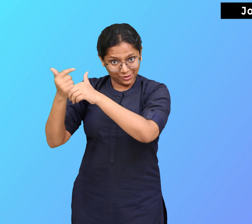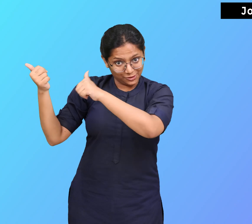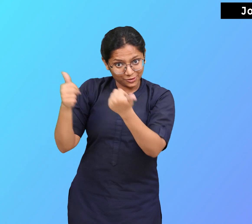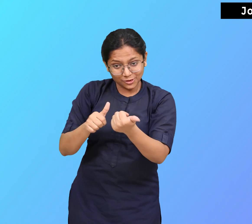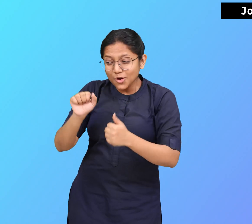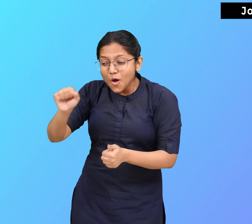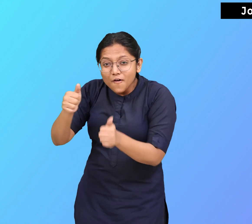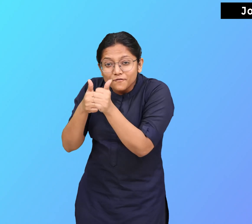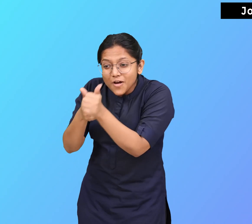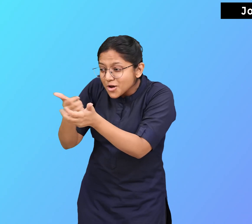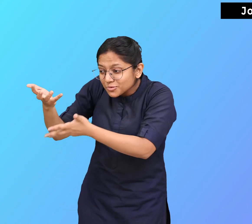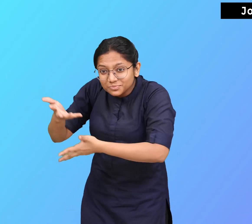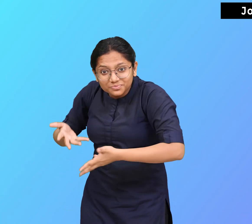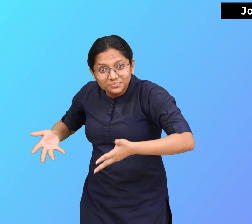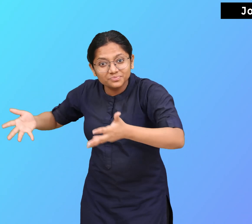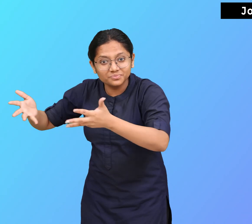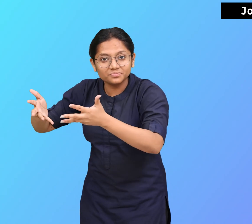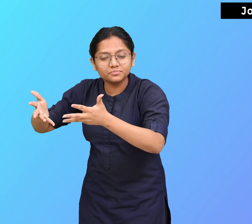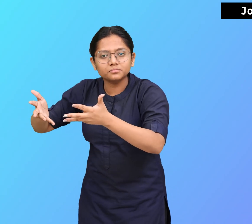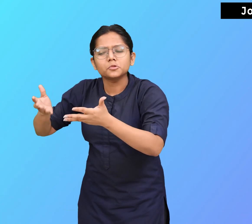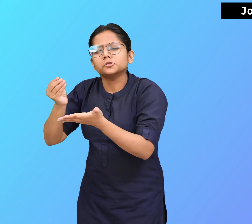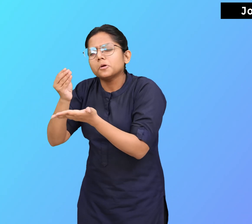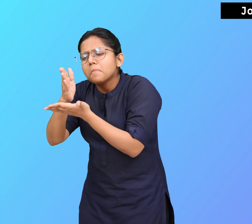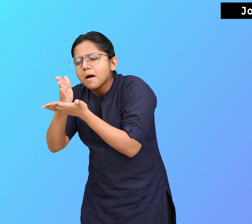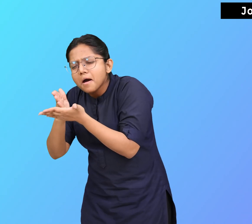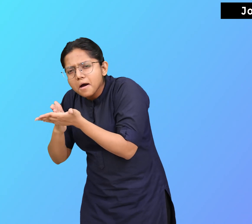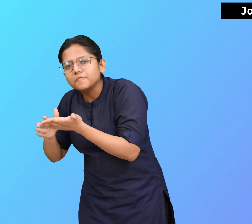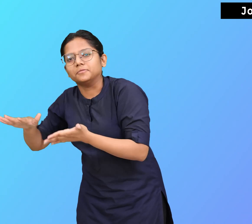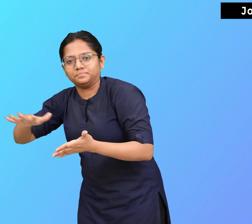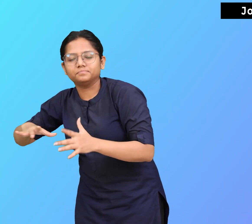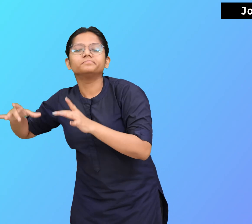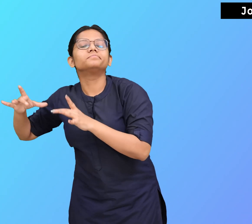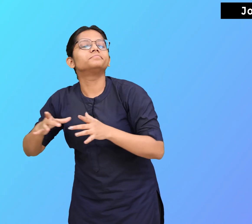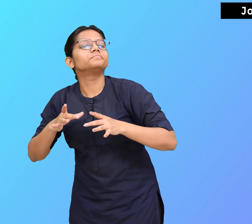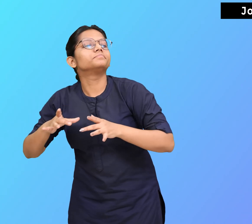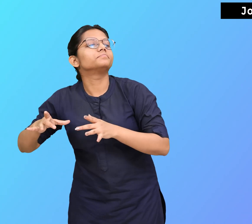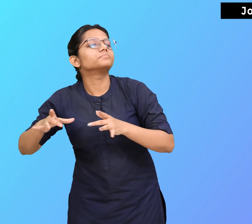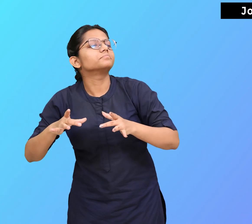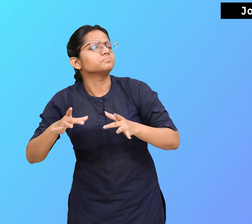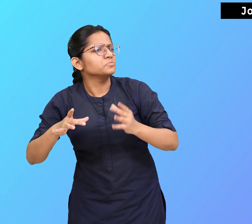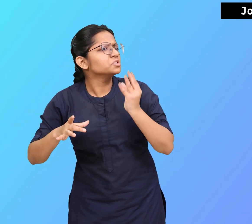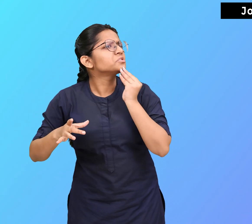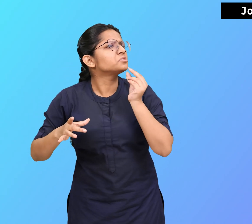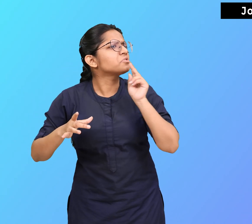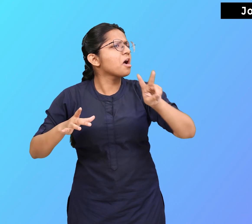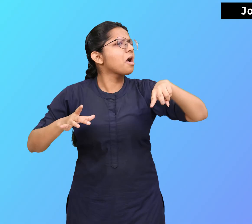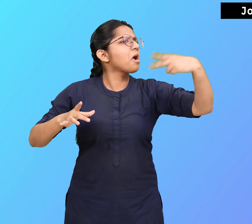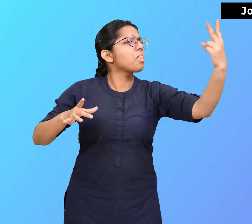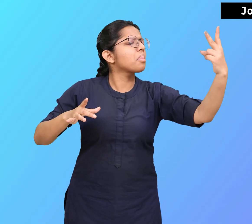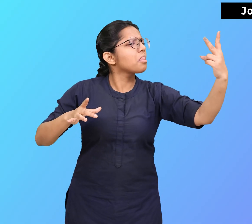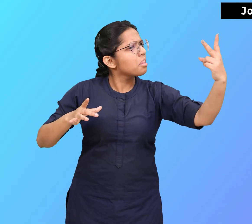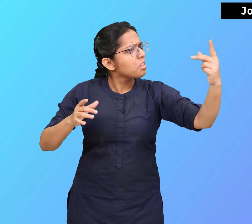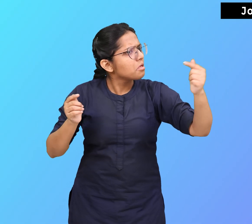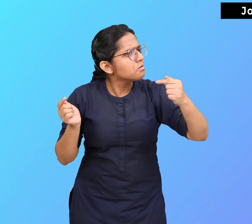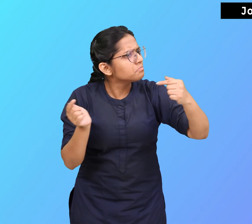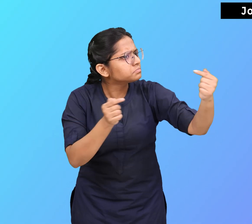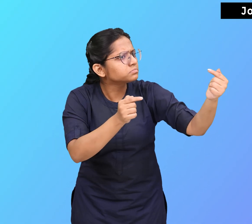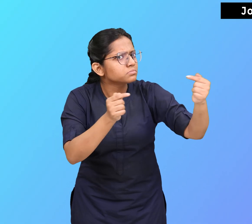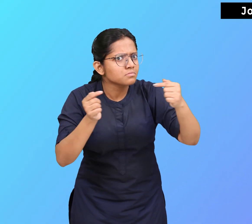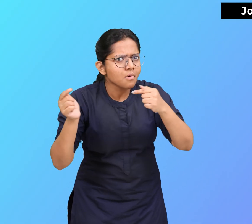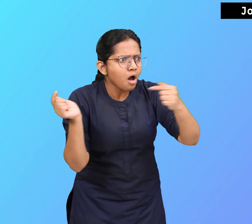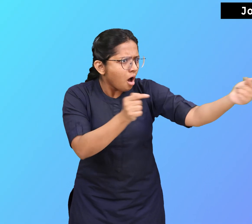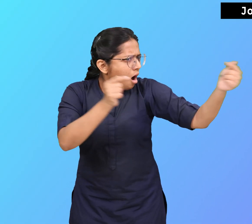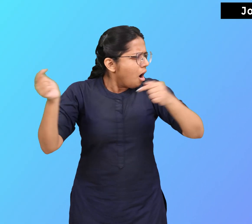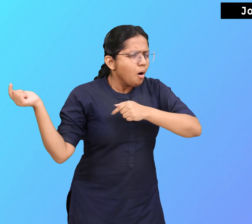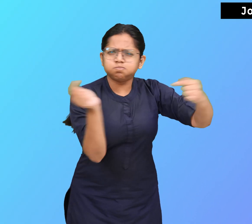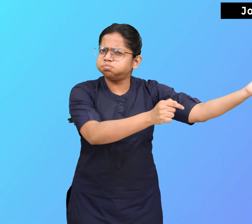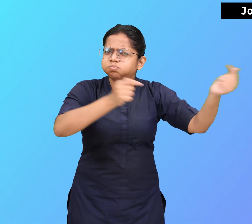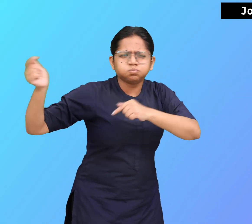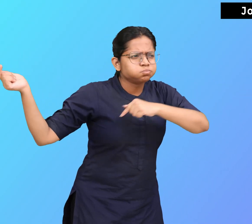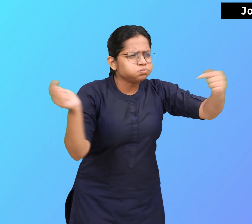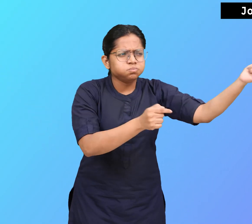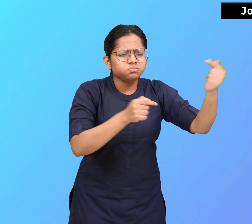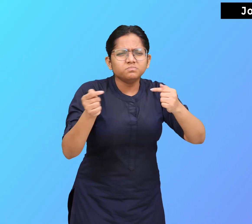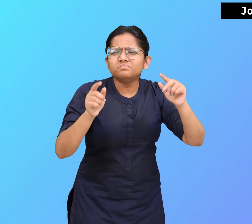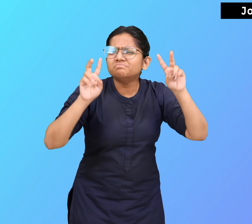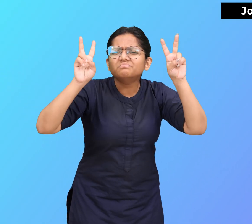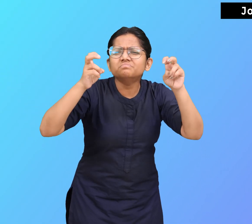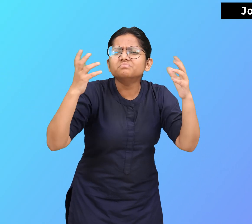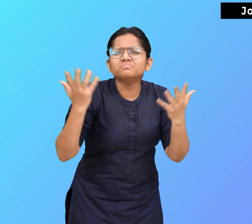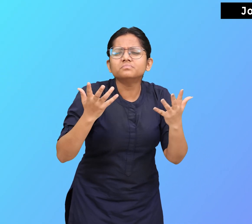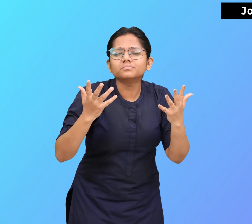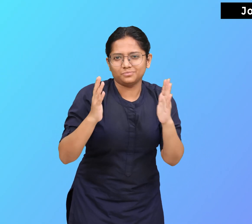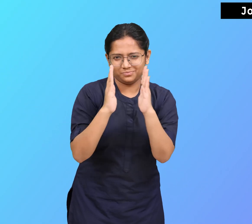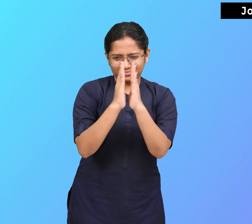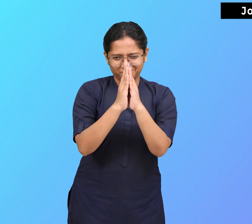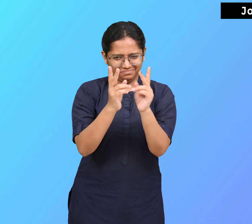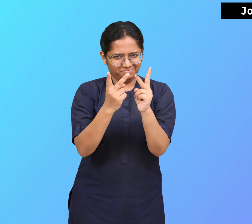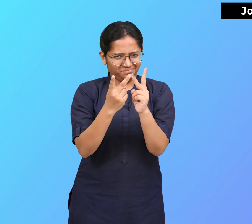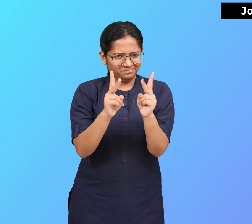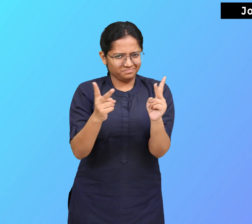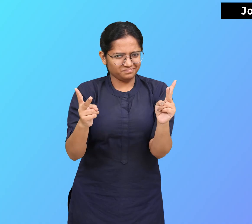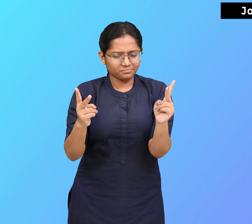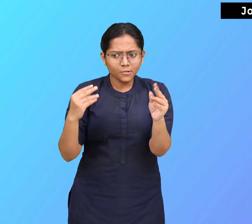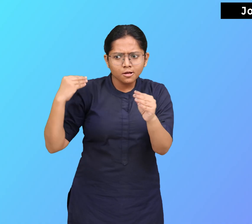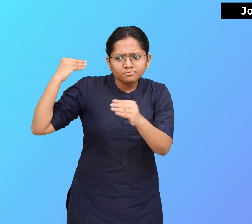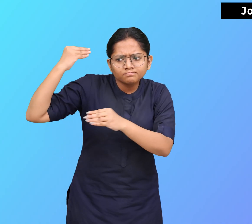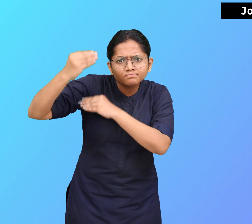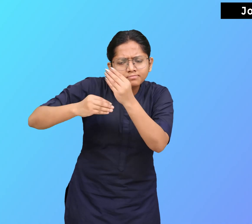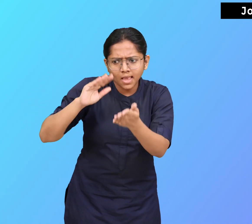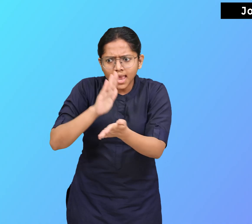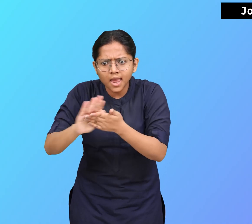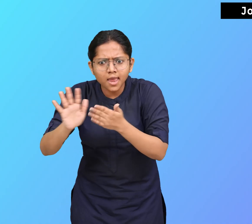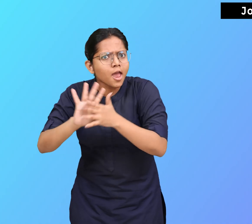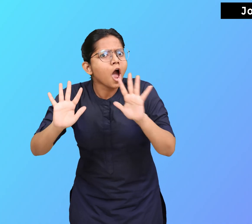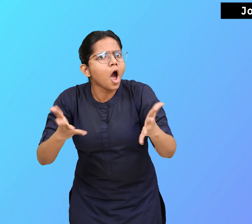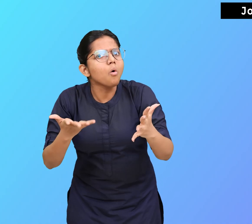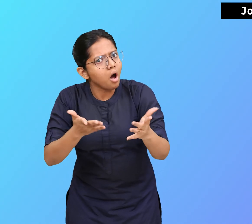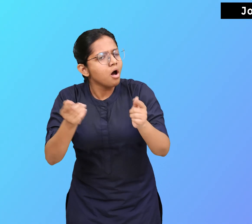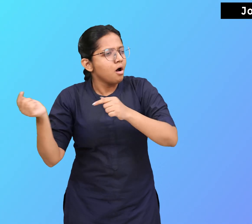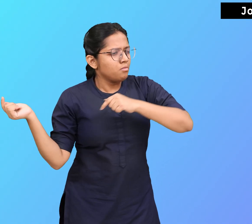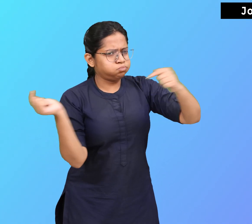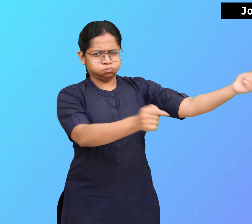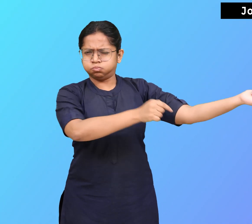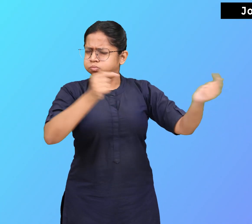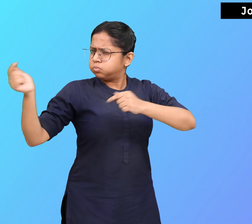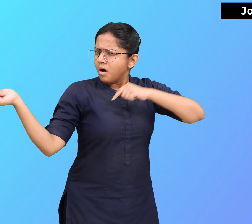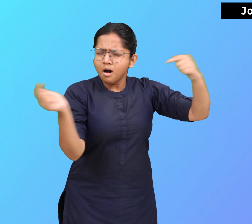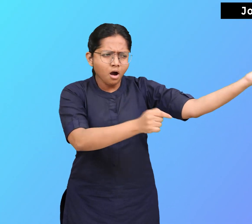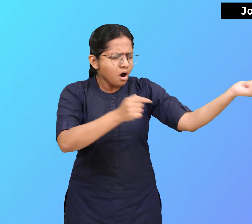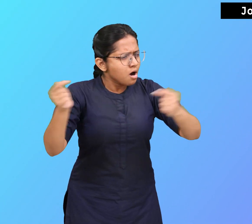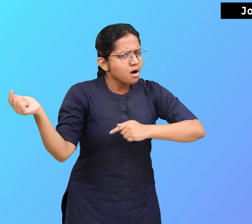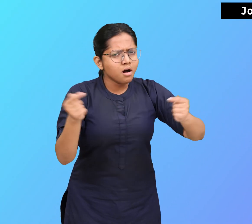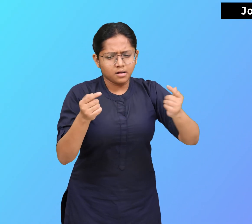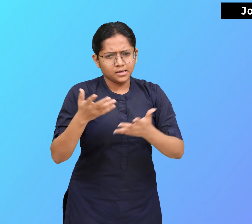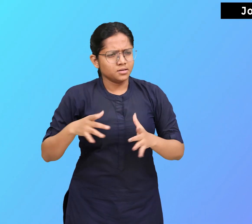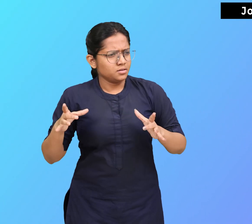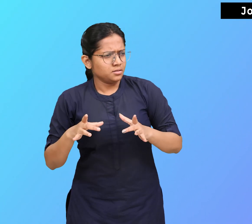Some of John’s followers had an argument with another Jew about religious washing.